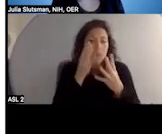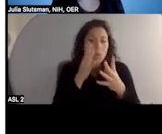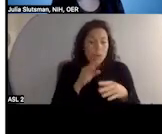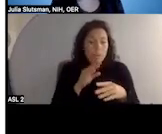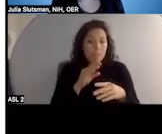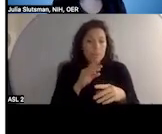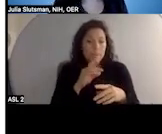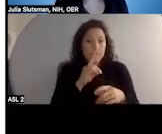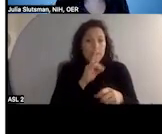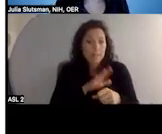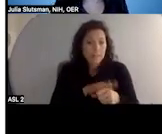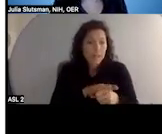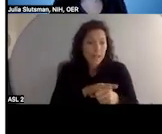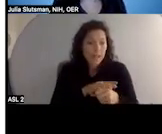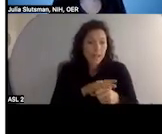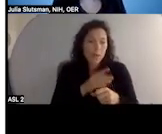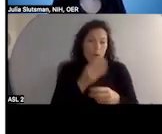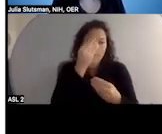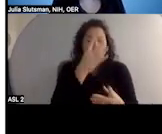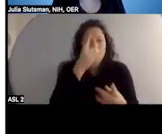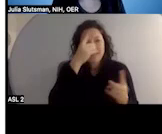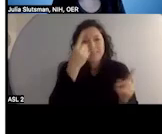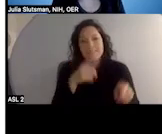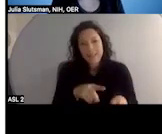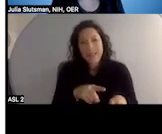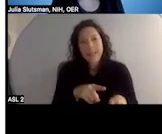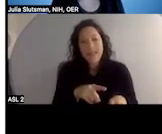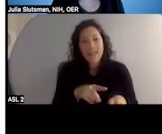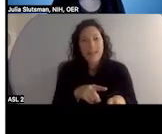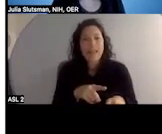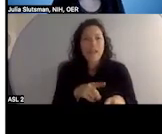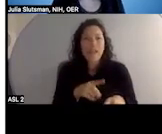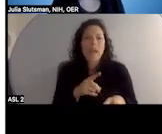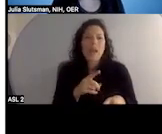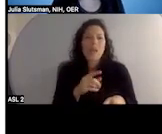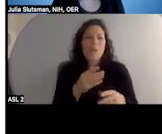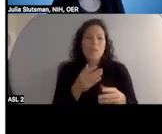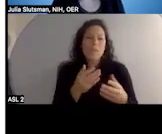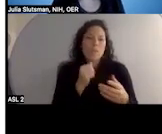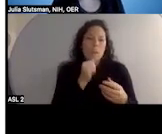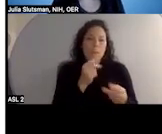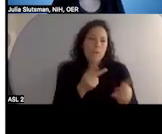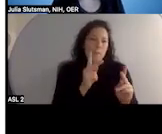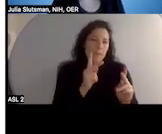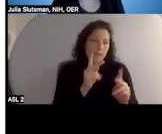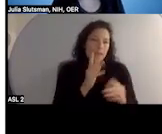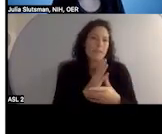where there's limitations that might not permit or might limit the scope of data sharing or reuse.